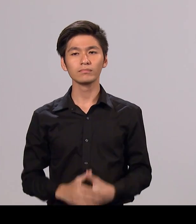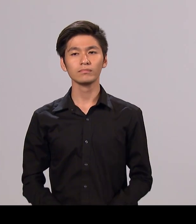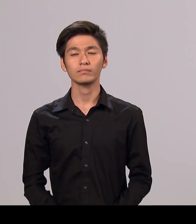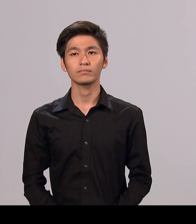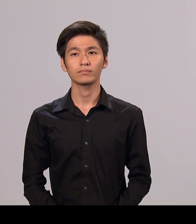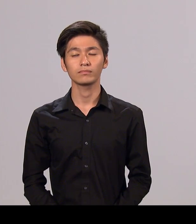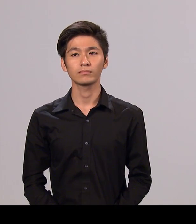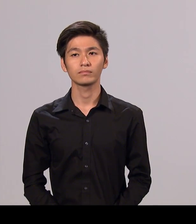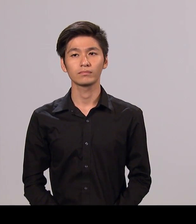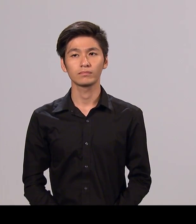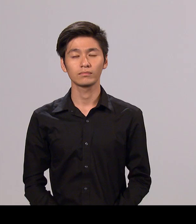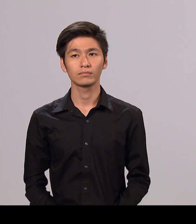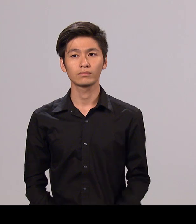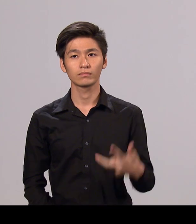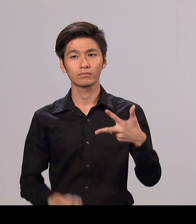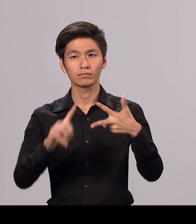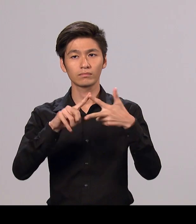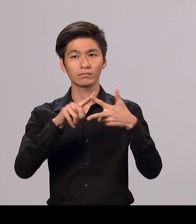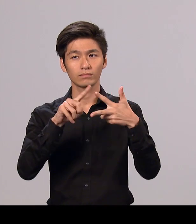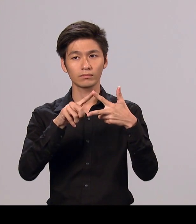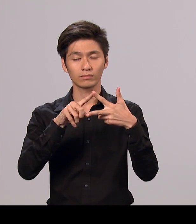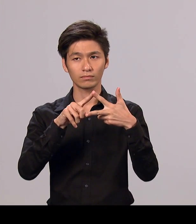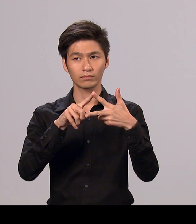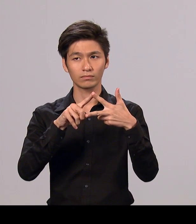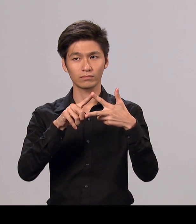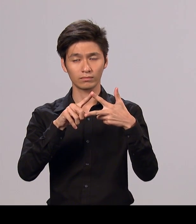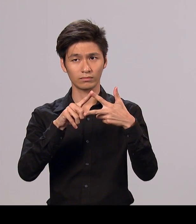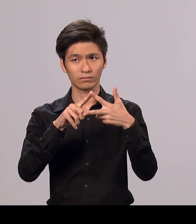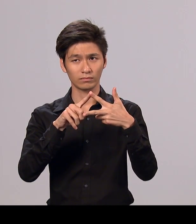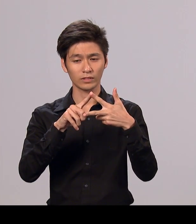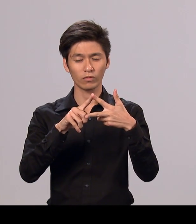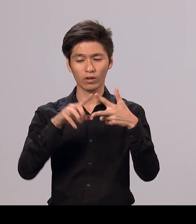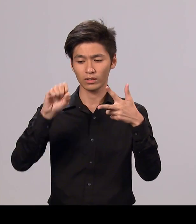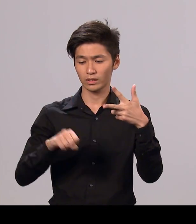Our second interest in the South China Sea is freedom of navigation.